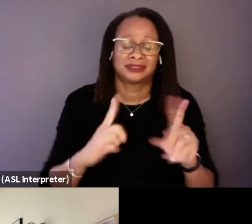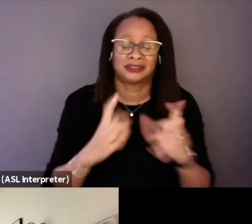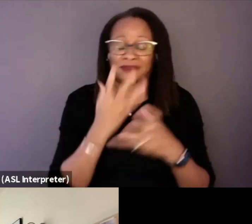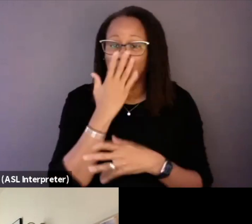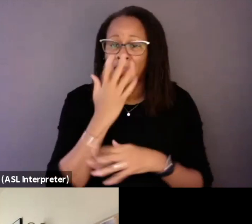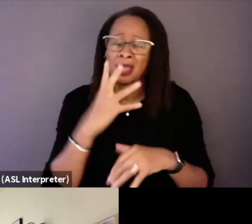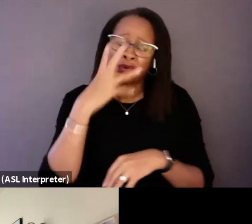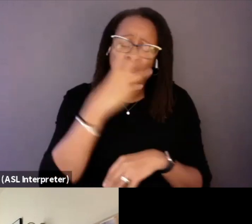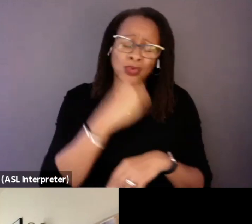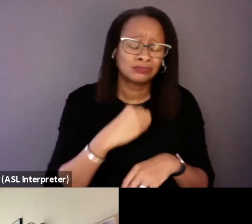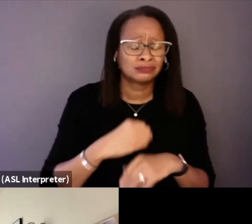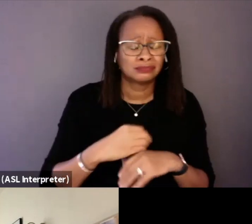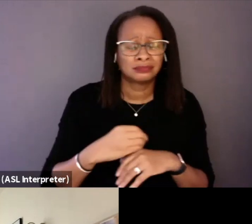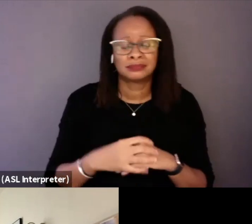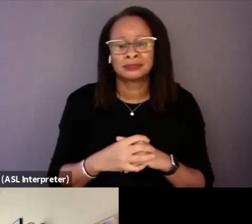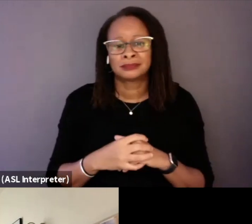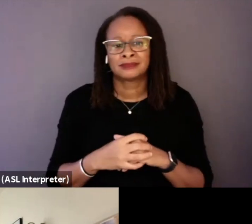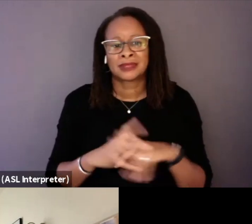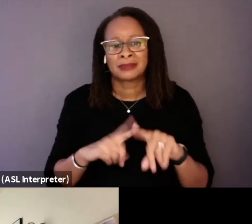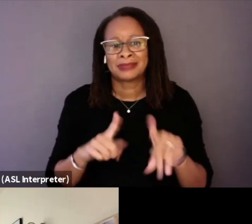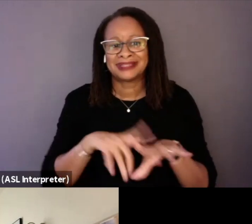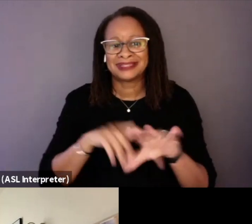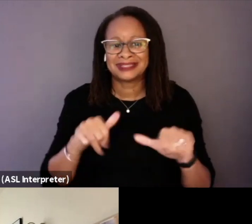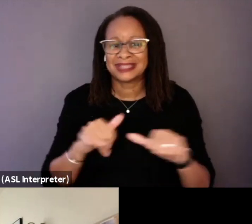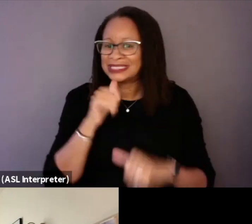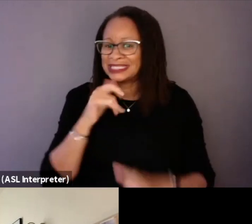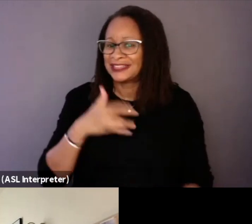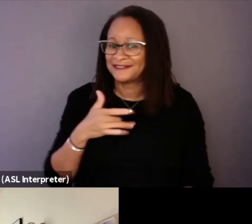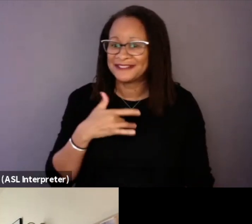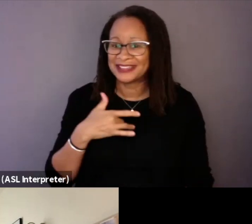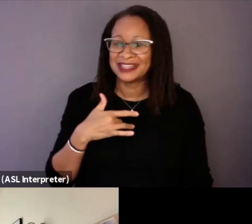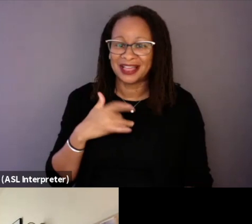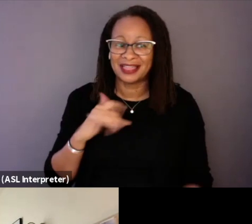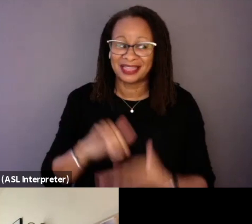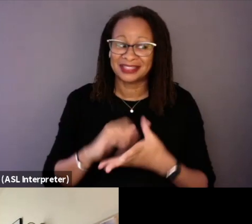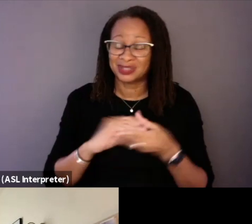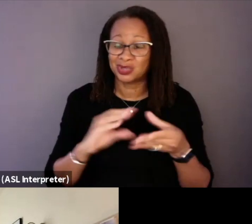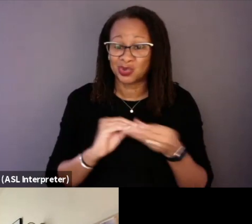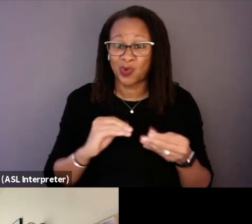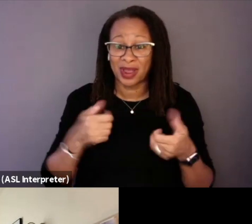yet I didn't feel like that was the story that I was trying to tell.